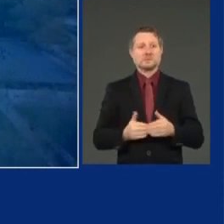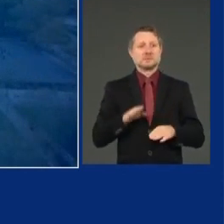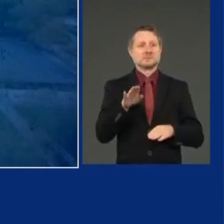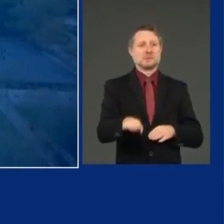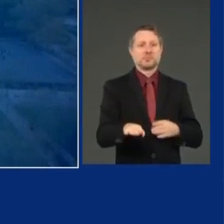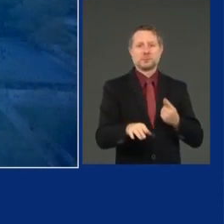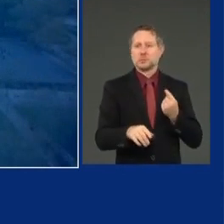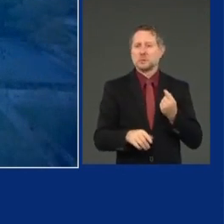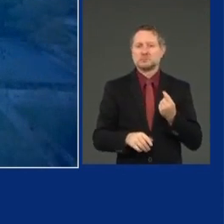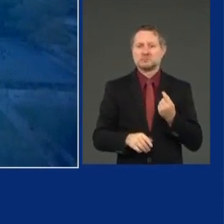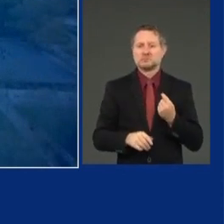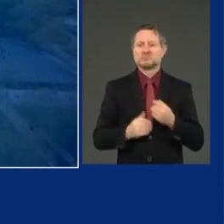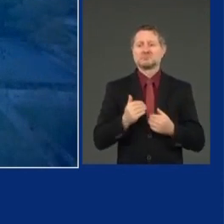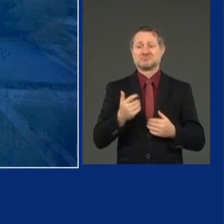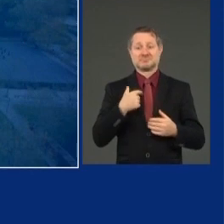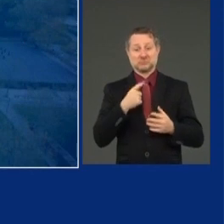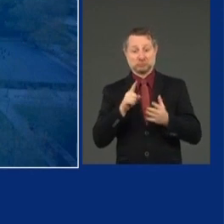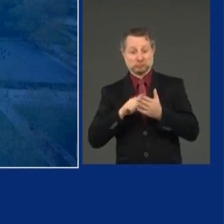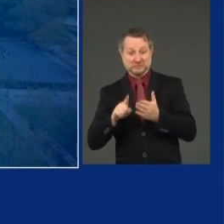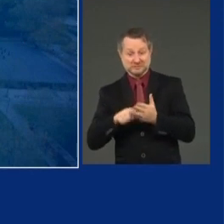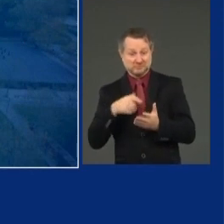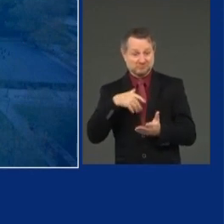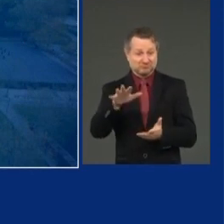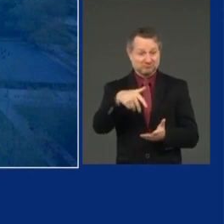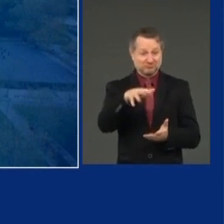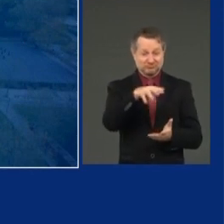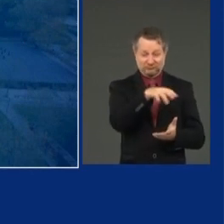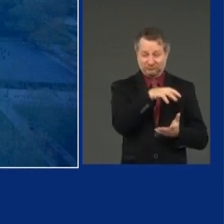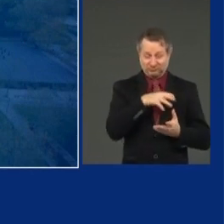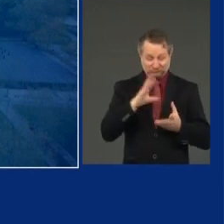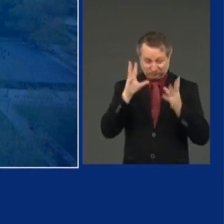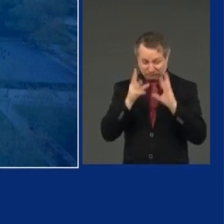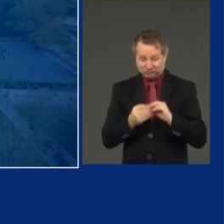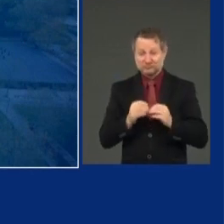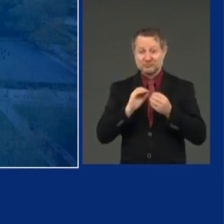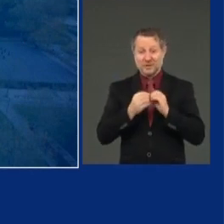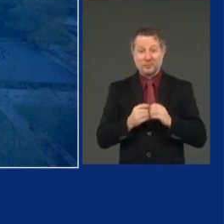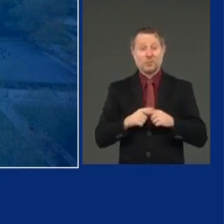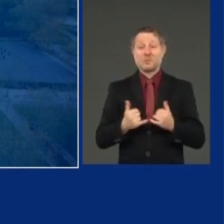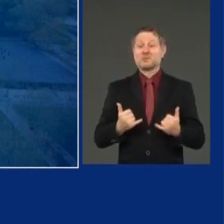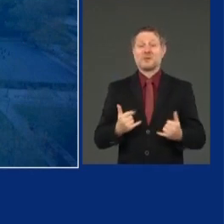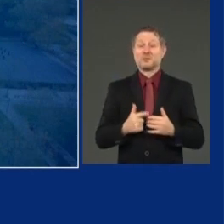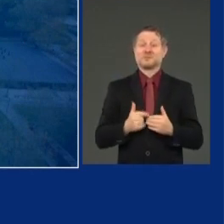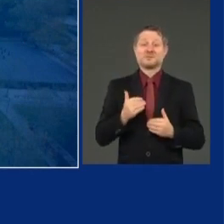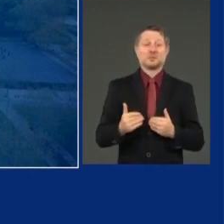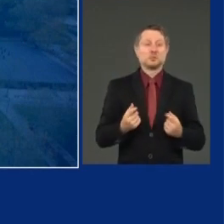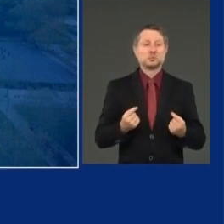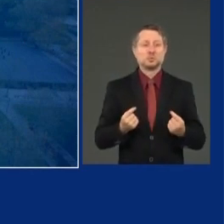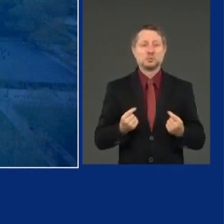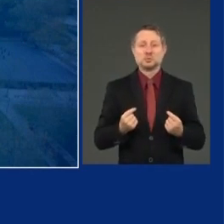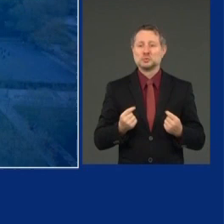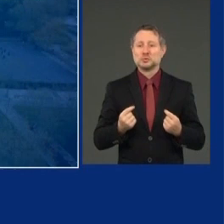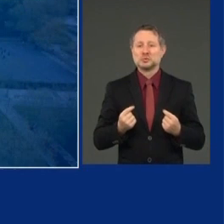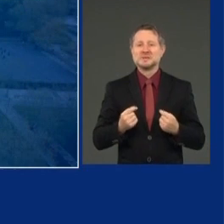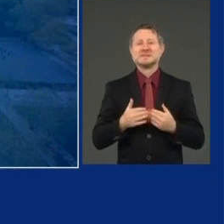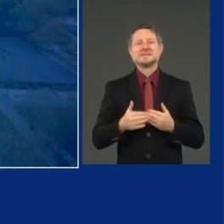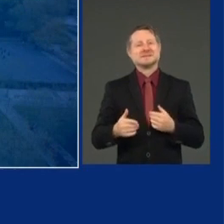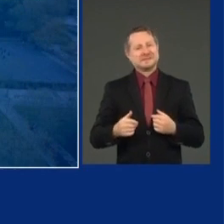THOSE CHURCHES FOR US. WE HAVE THE DATA, WE HAVE THE RESEARCH, AND NOW WE HAVE TO TAKE THE NEXT STEP, OKAY?